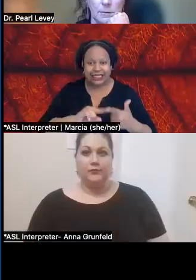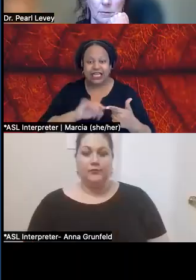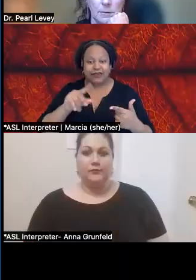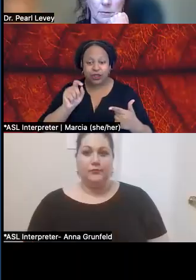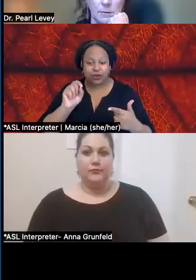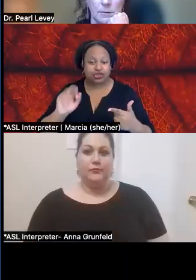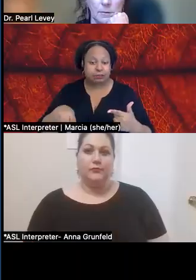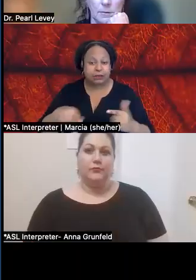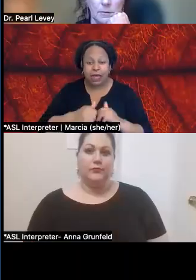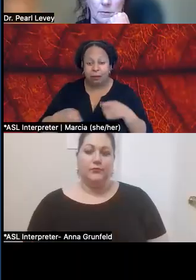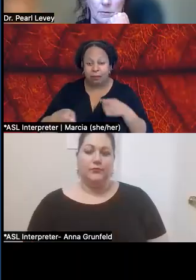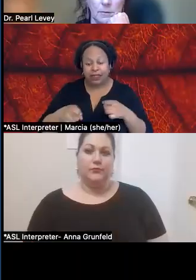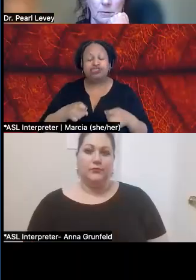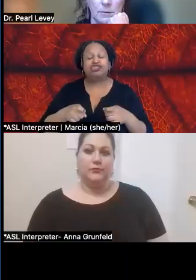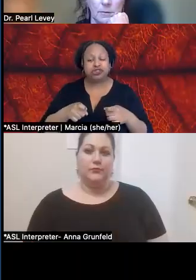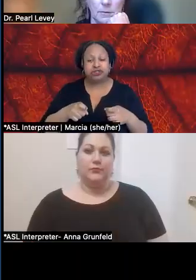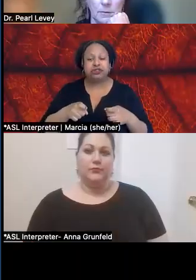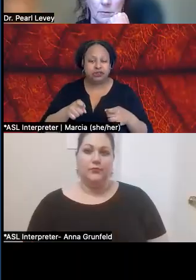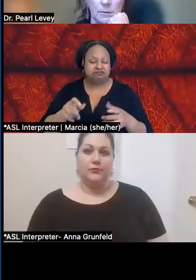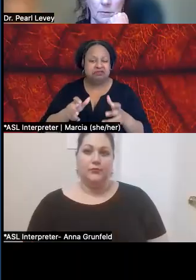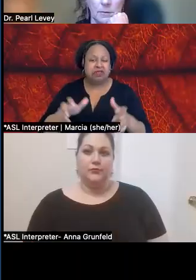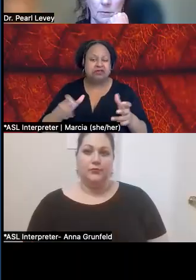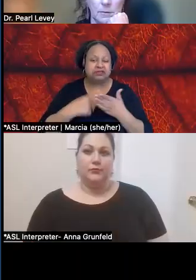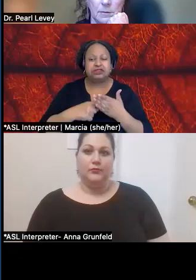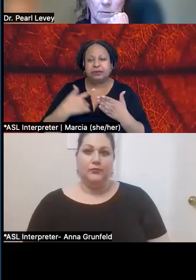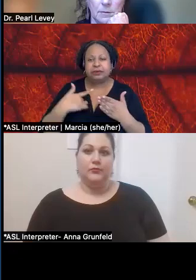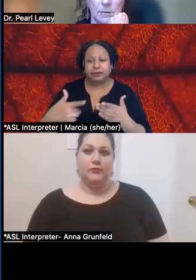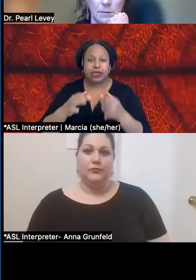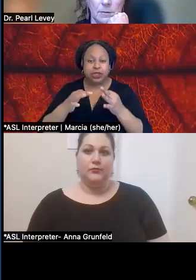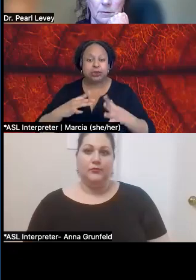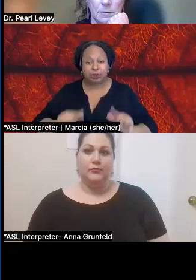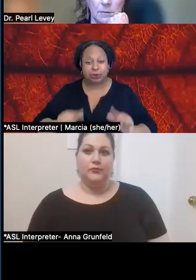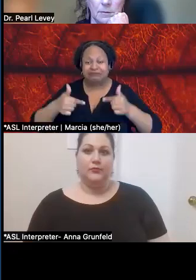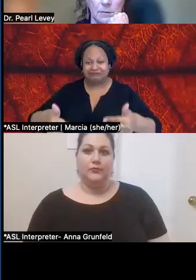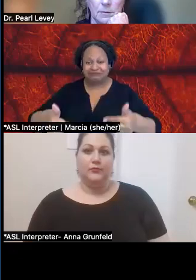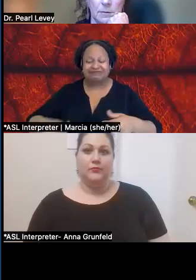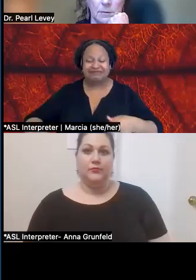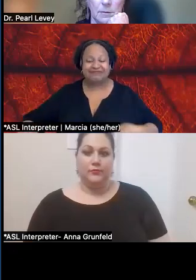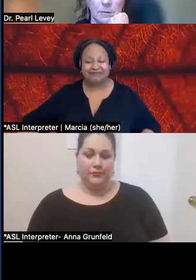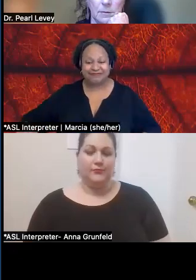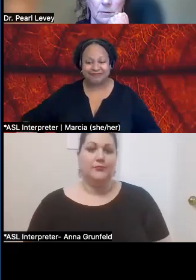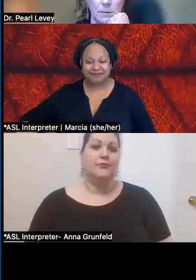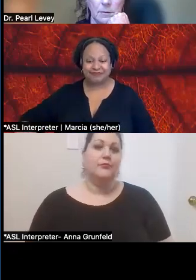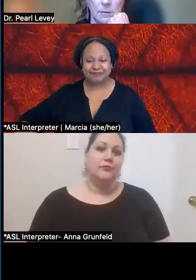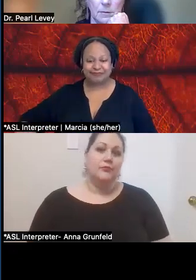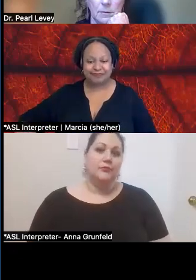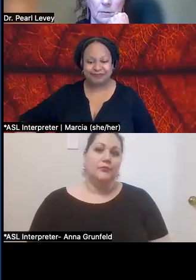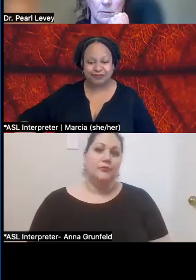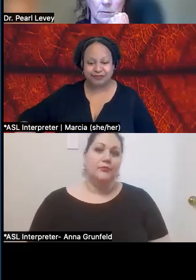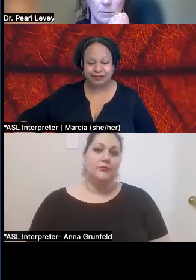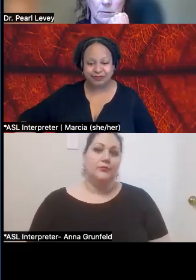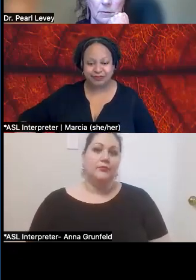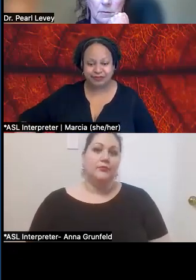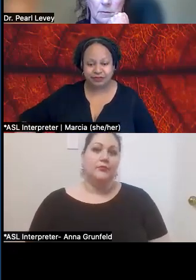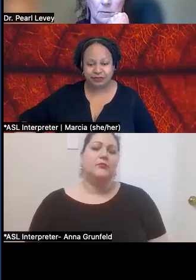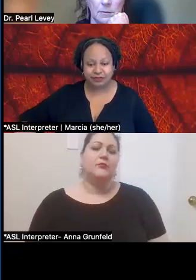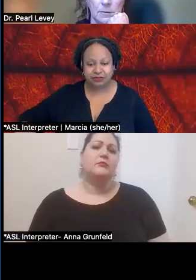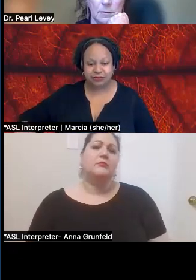Again, a lot of discussion. I don't think, it's starting to trickle over towards residency and fellowships,